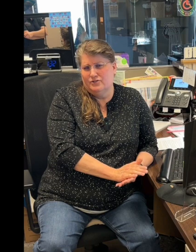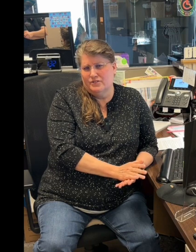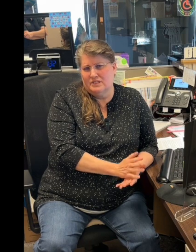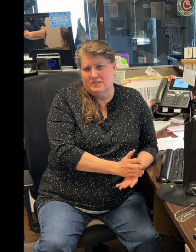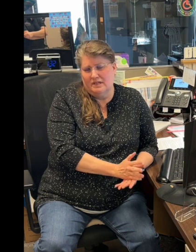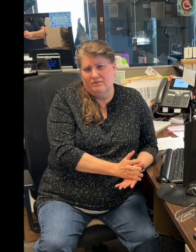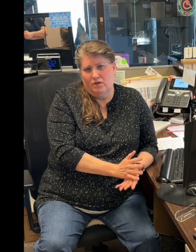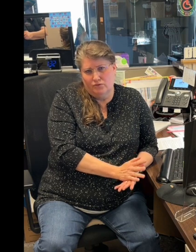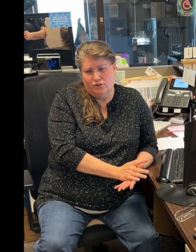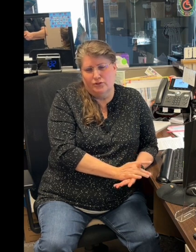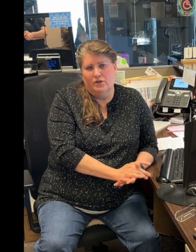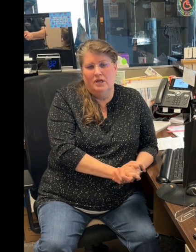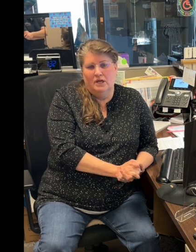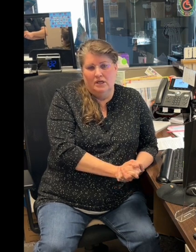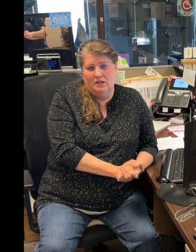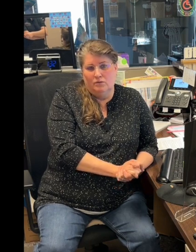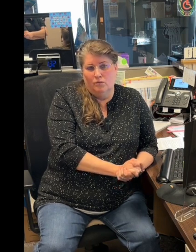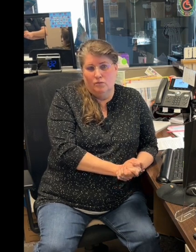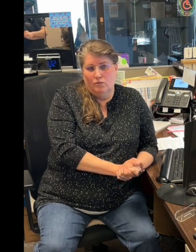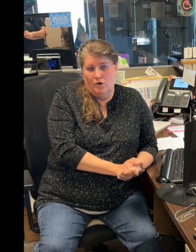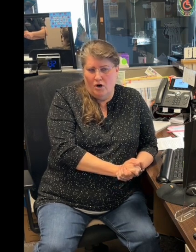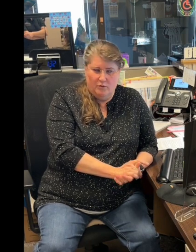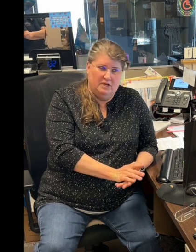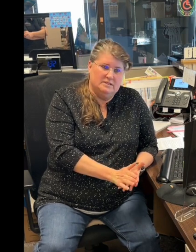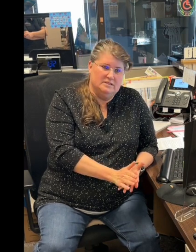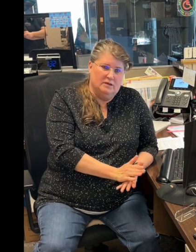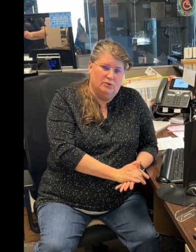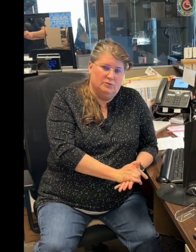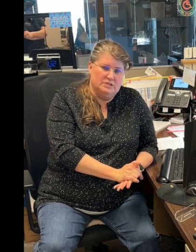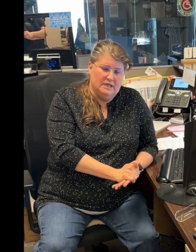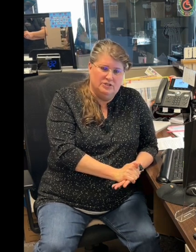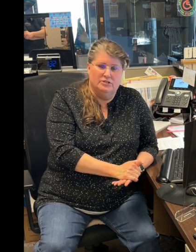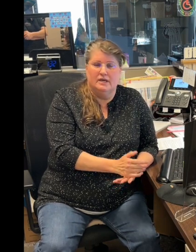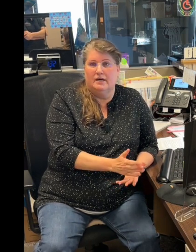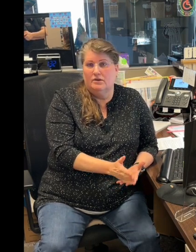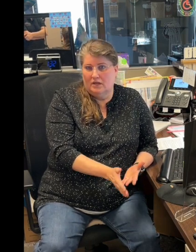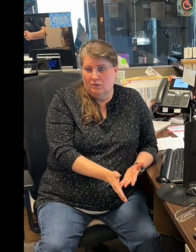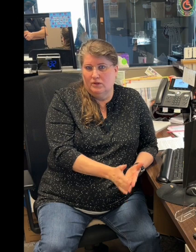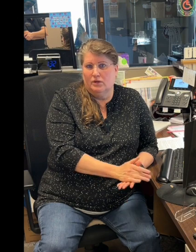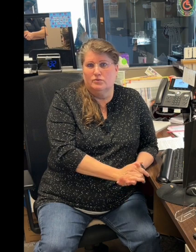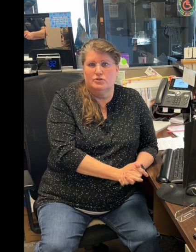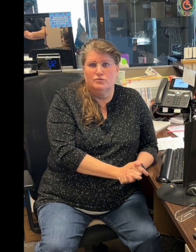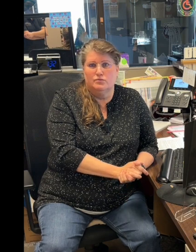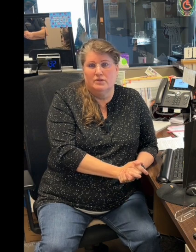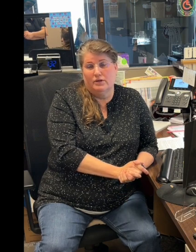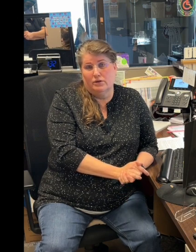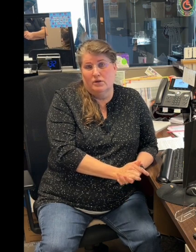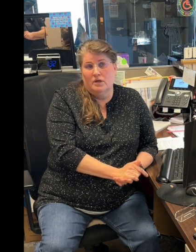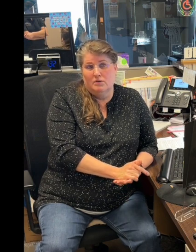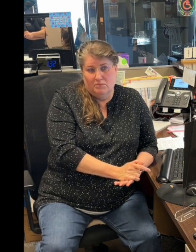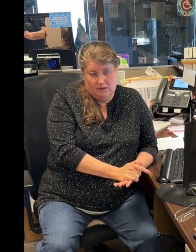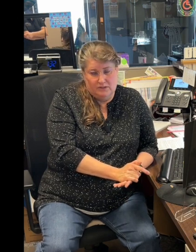interest in Deaf culture and all the bases that we were stationed at I would go to their monthly